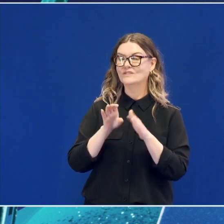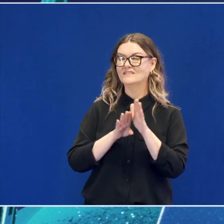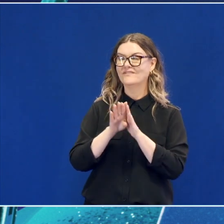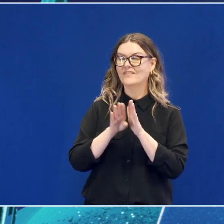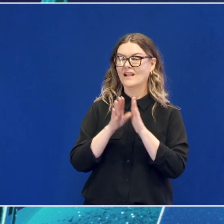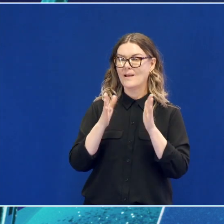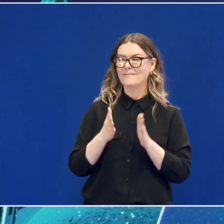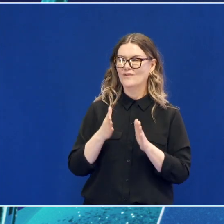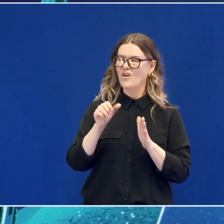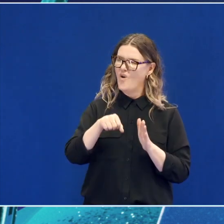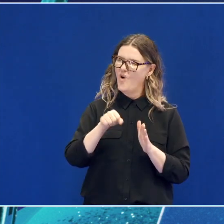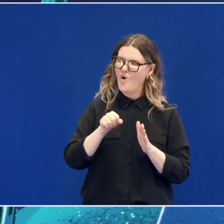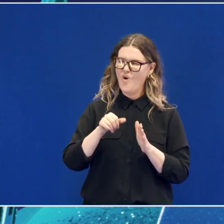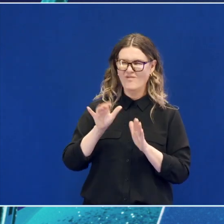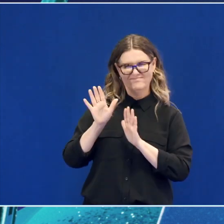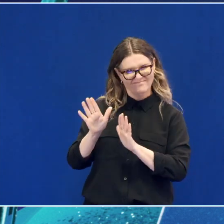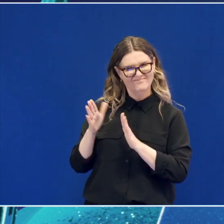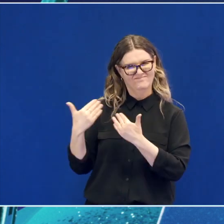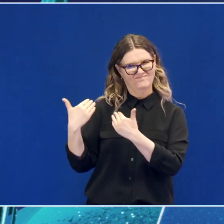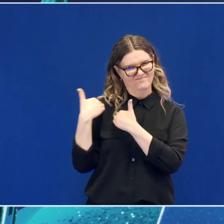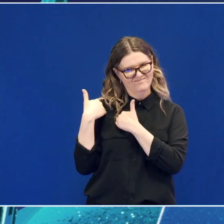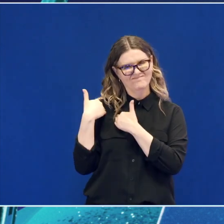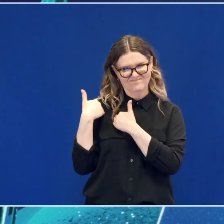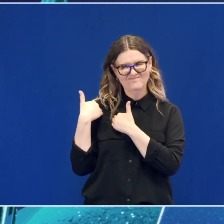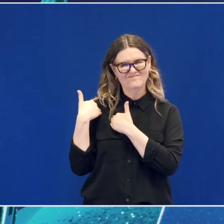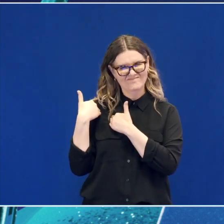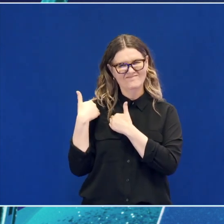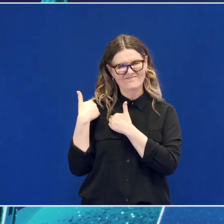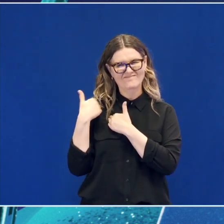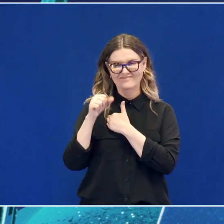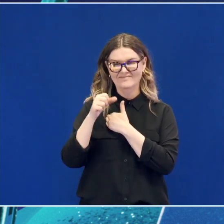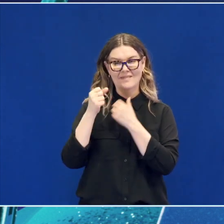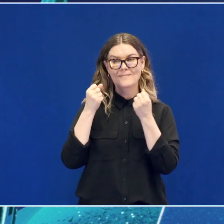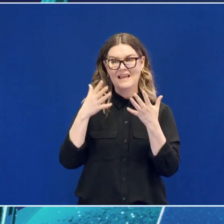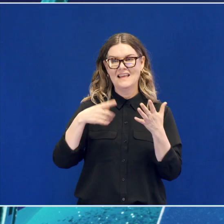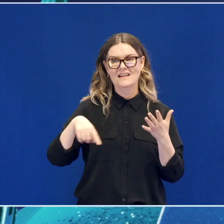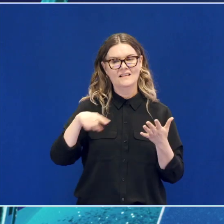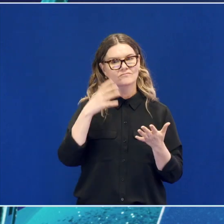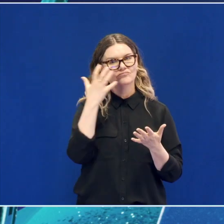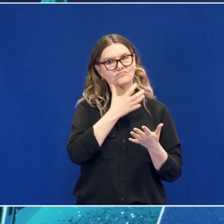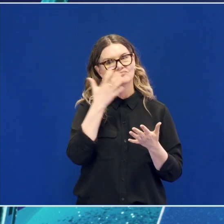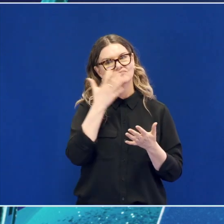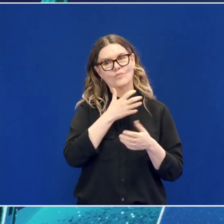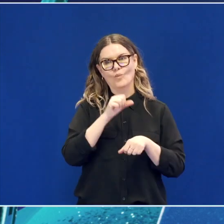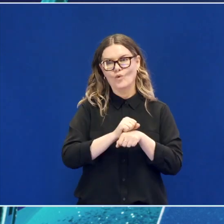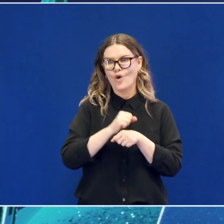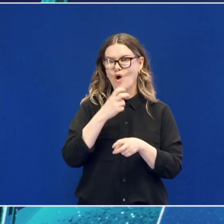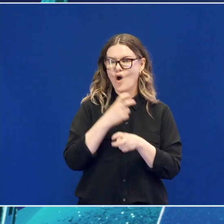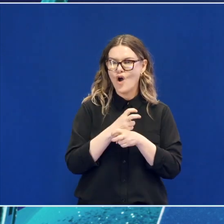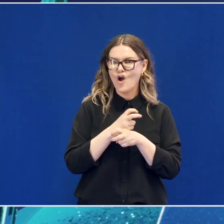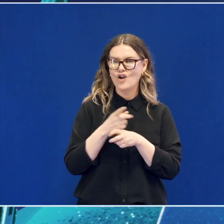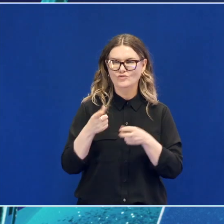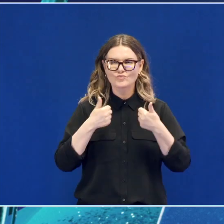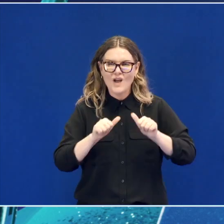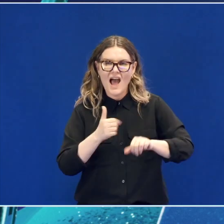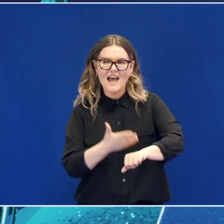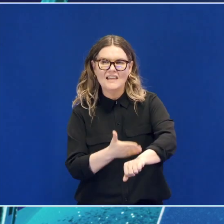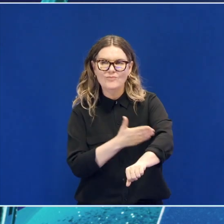most of it's nights and weekends, afterhours, some get paid, not that many. So let's not -- I mean, I don't want to criticize them, we want to build them up and support them.